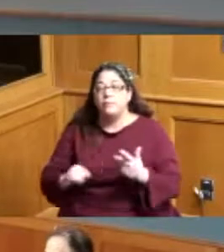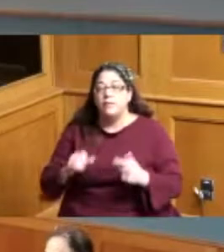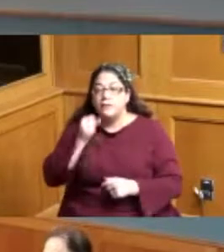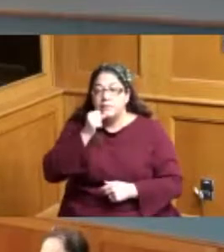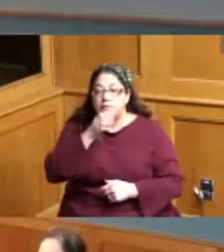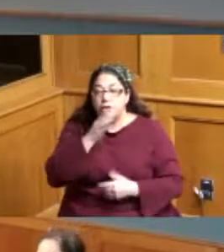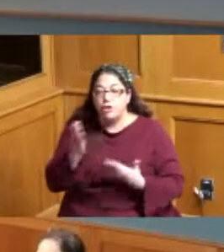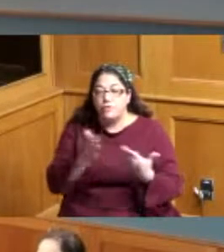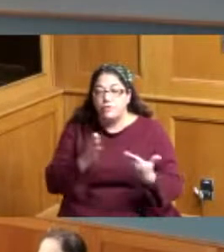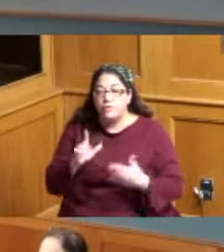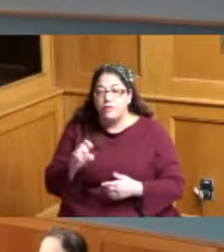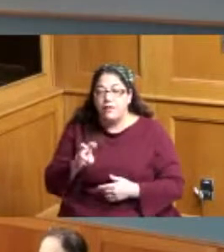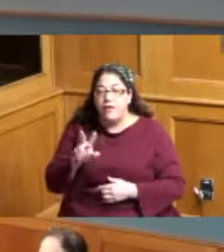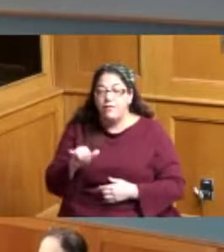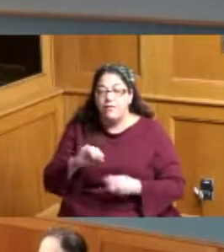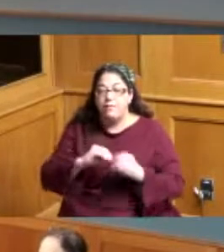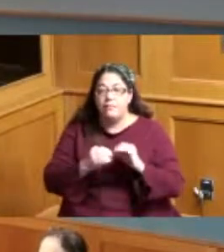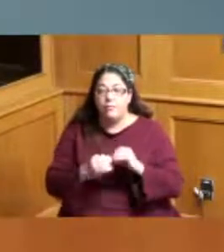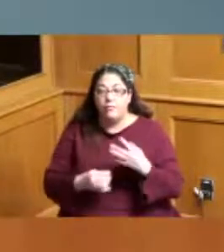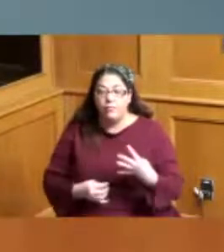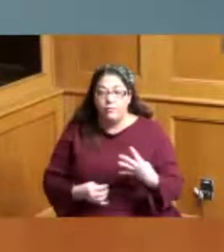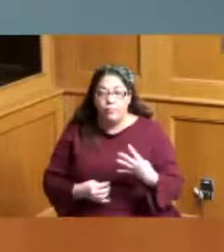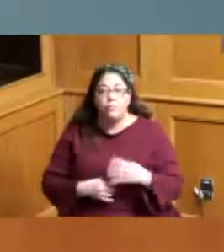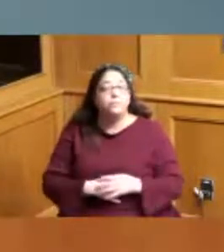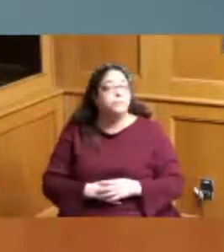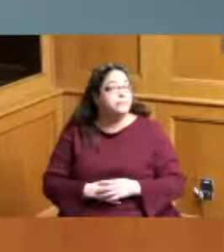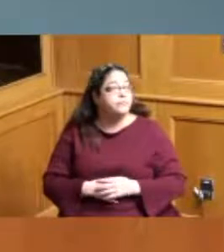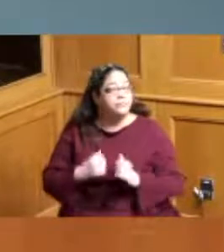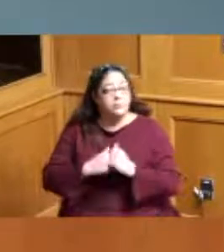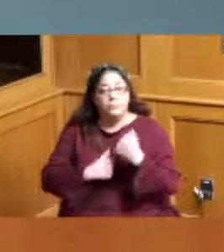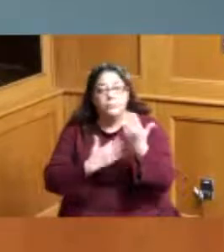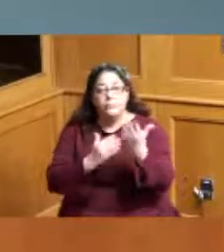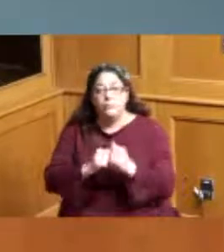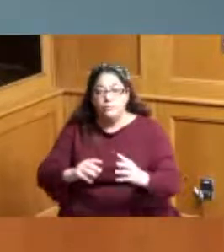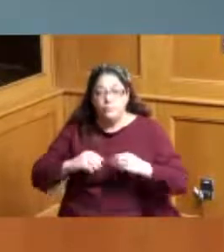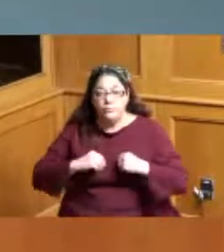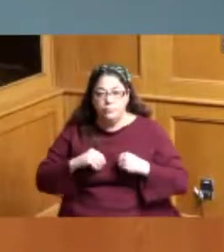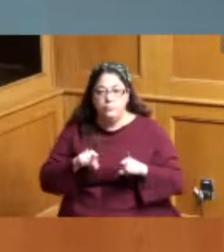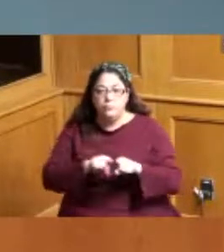levy resolution number four I'd like to make a motion to adopt that one second